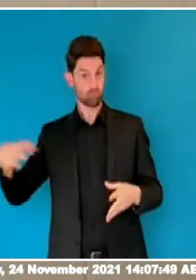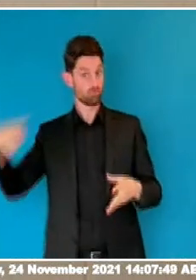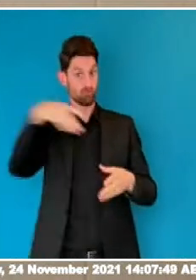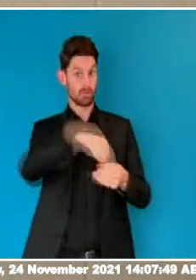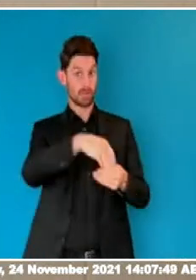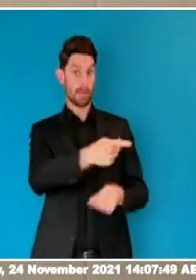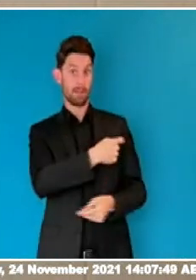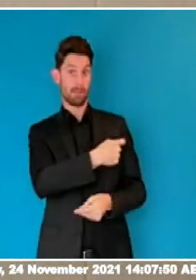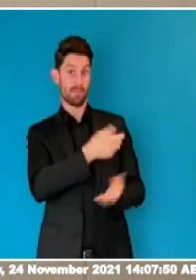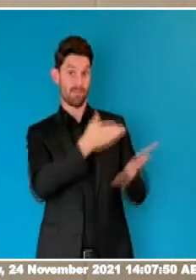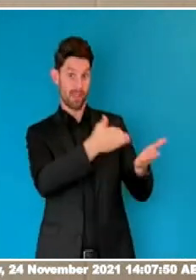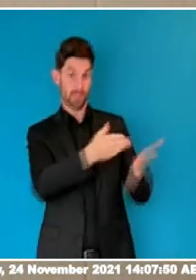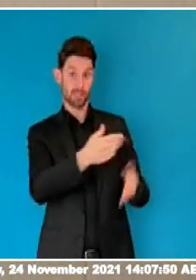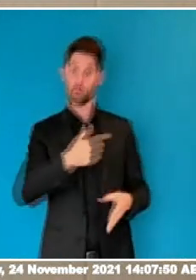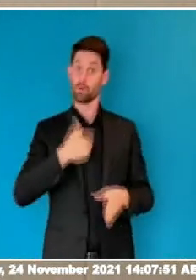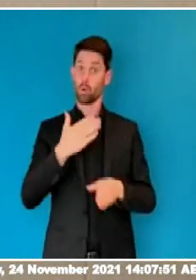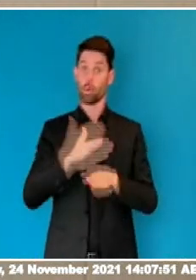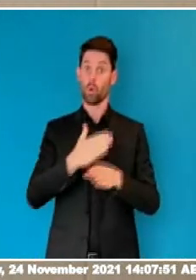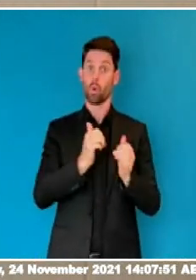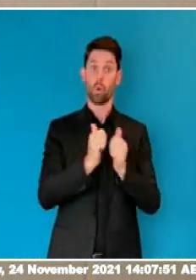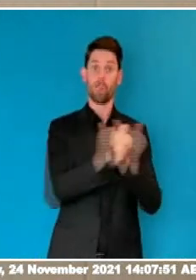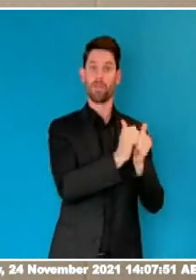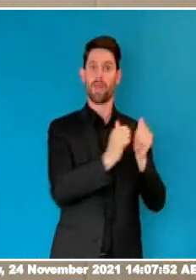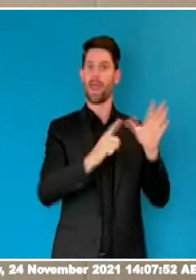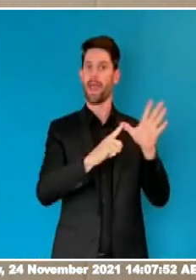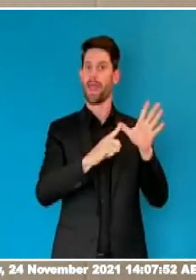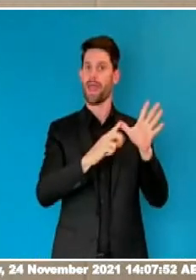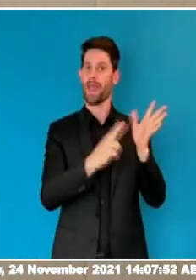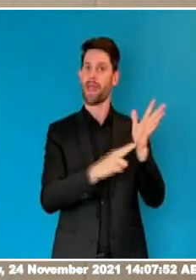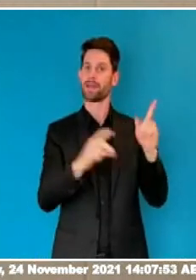We have worked with Anne and Suzanne Colbert, who you have already mentioned, is